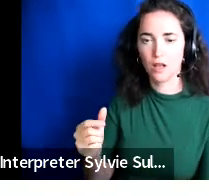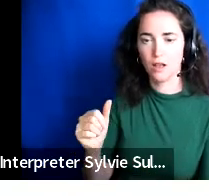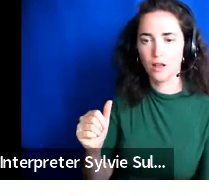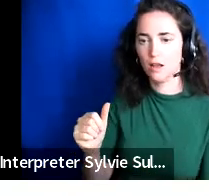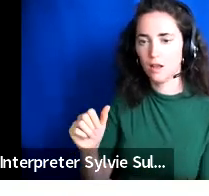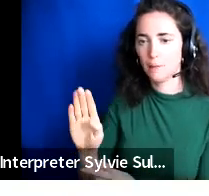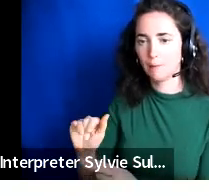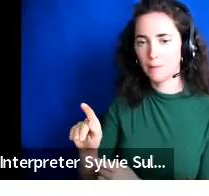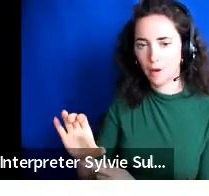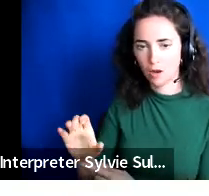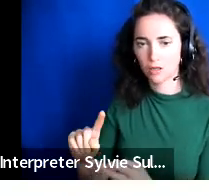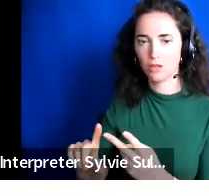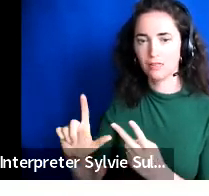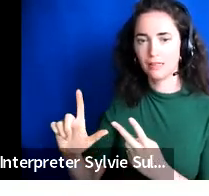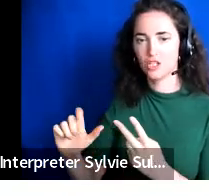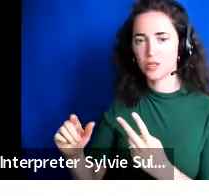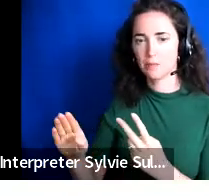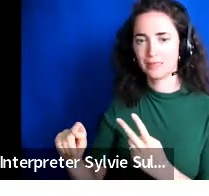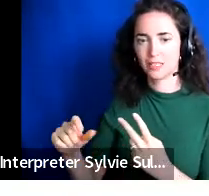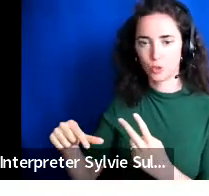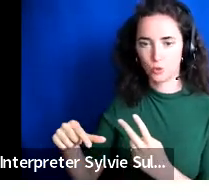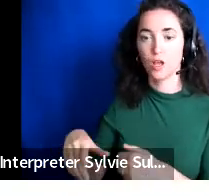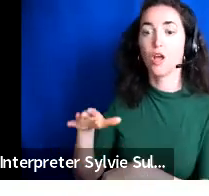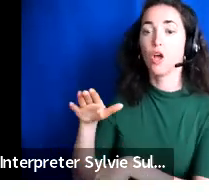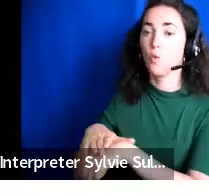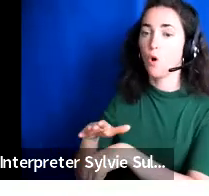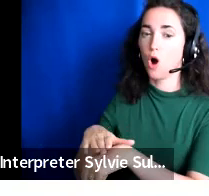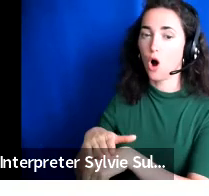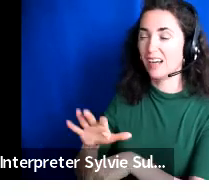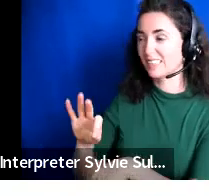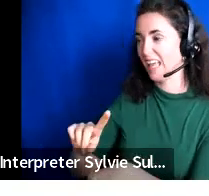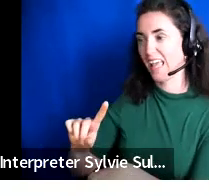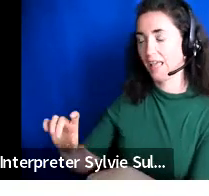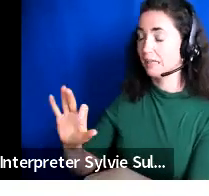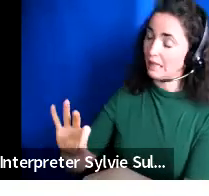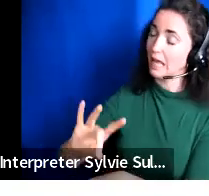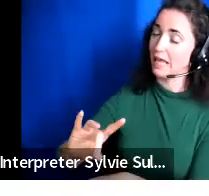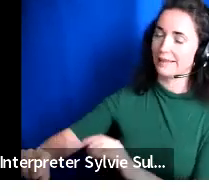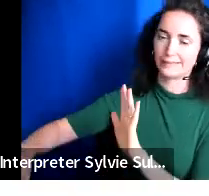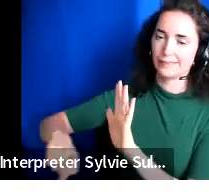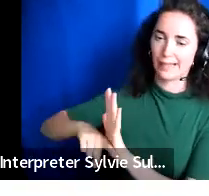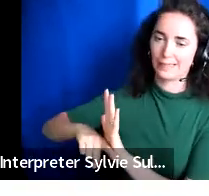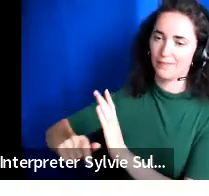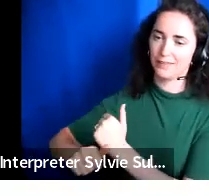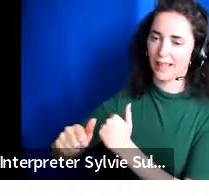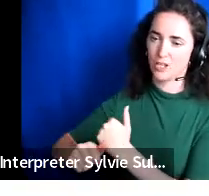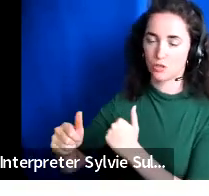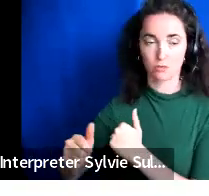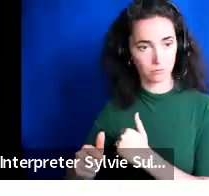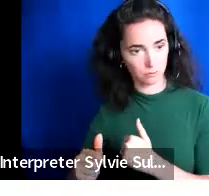Who are warning their groups of the negative consequences of using 9 8 are their positive messages being sent out to the counter.